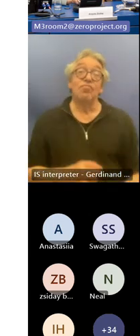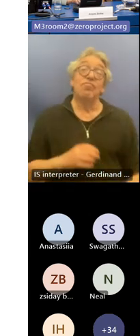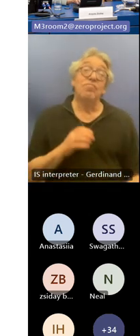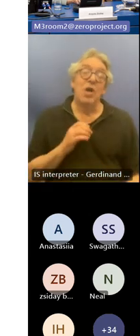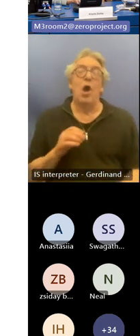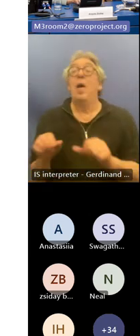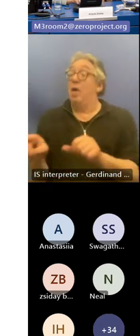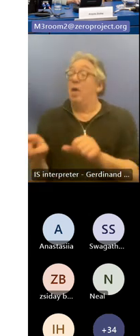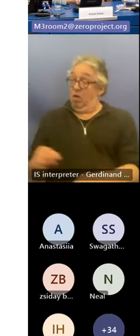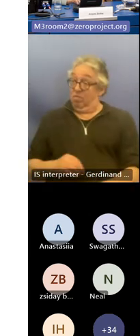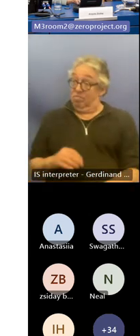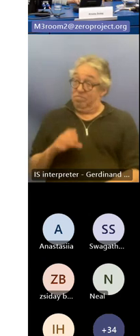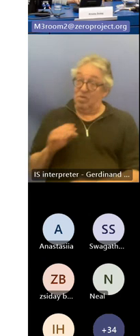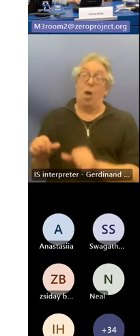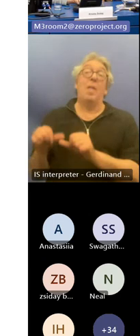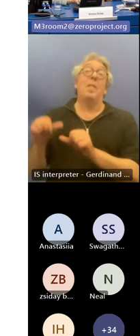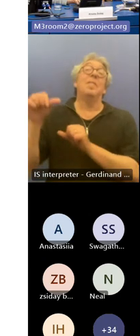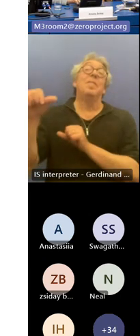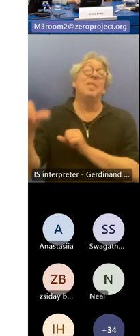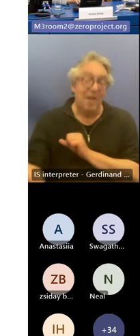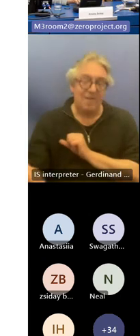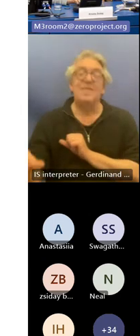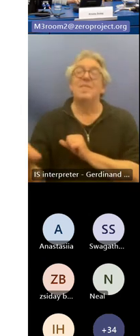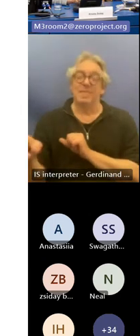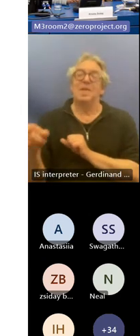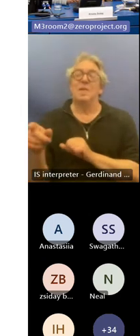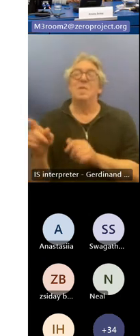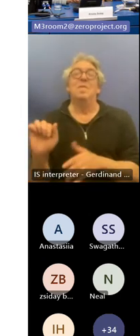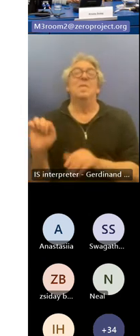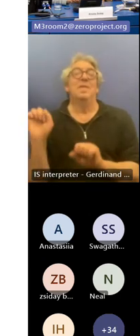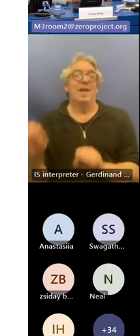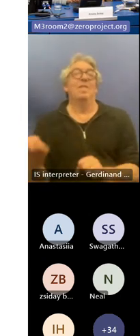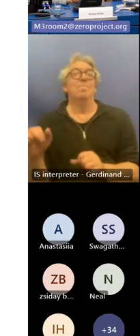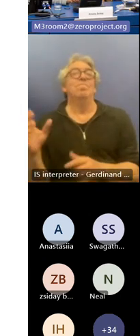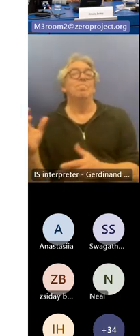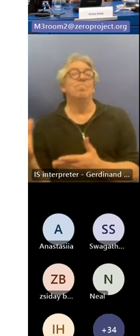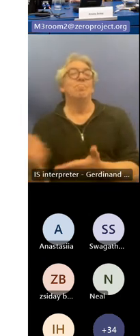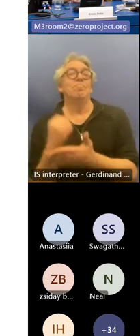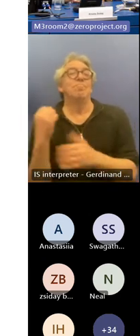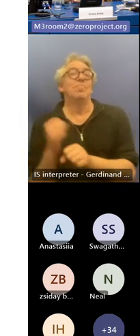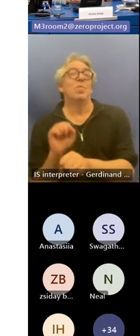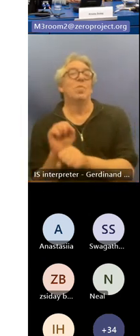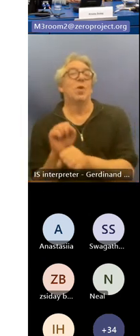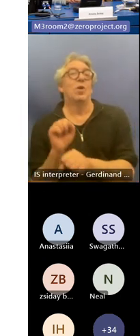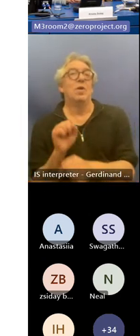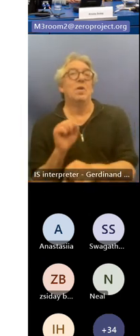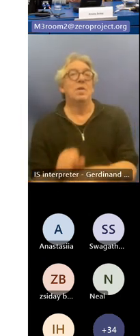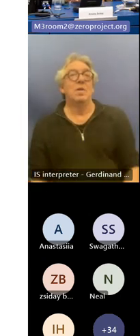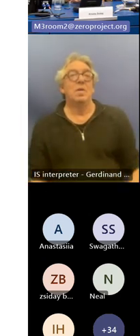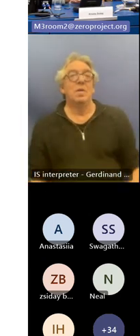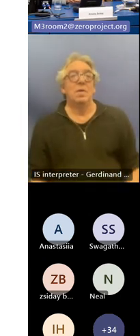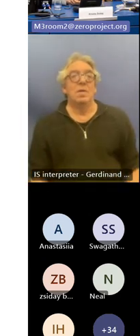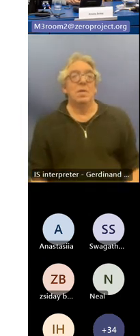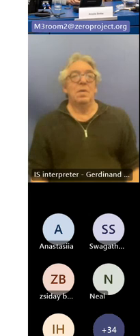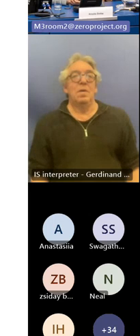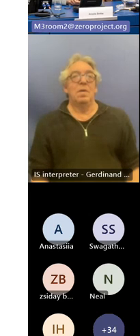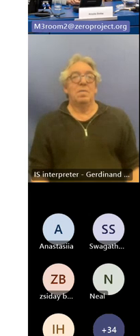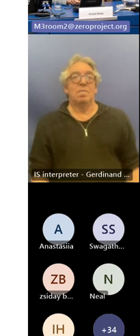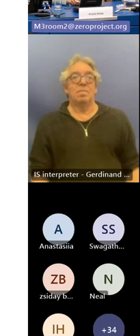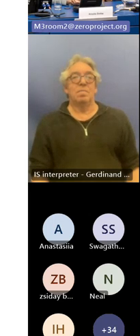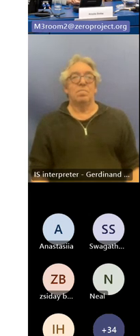I can say that the first step usually is that they have become ready for work and then we can